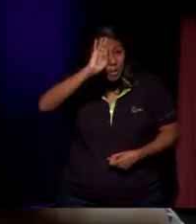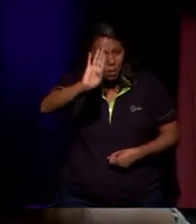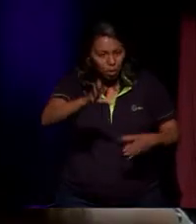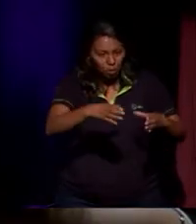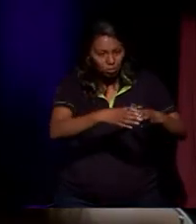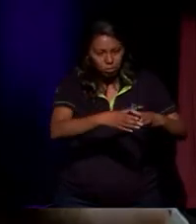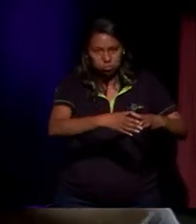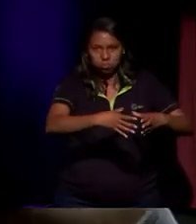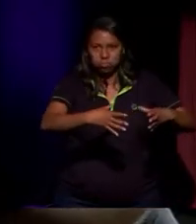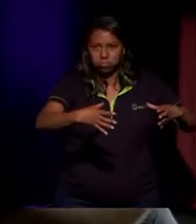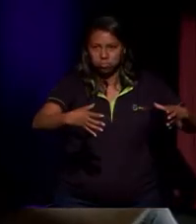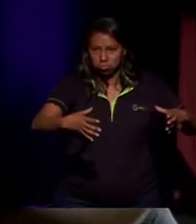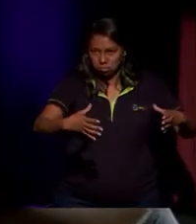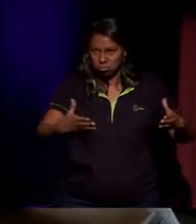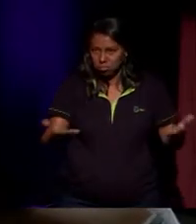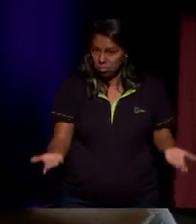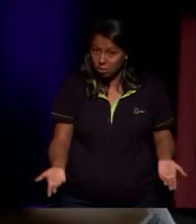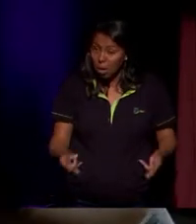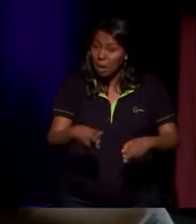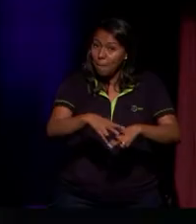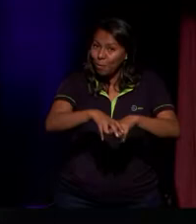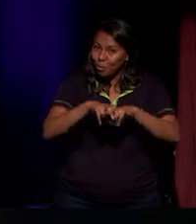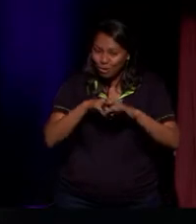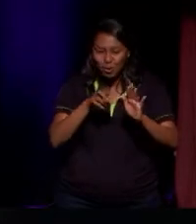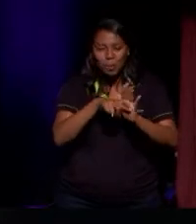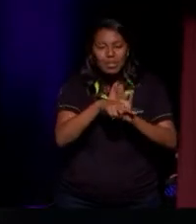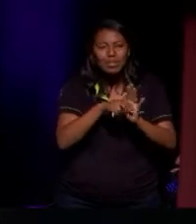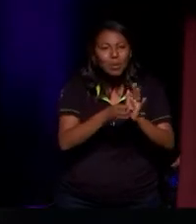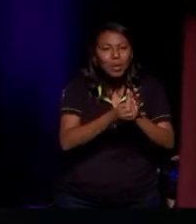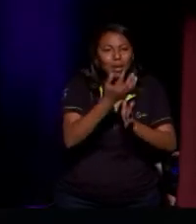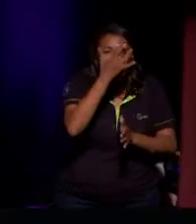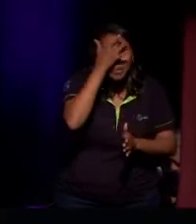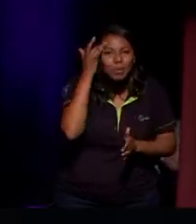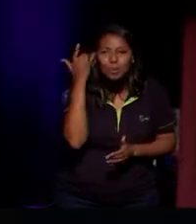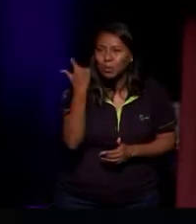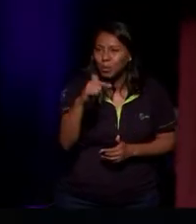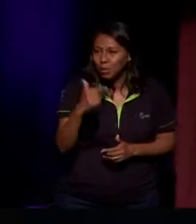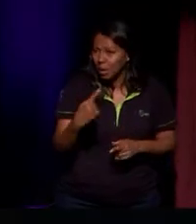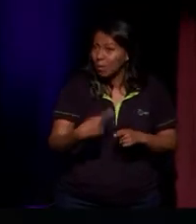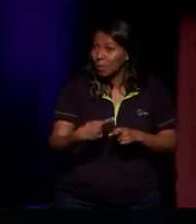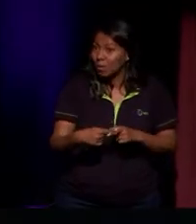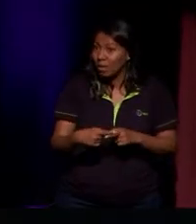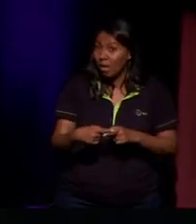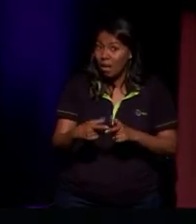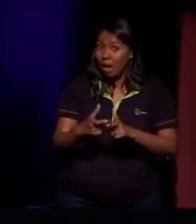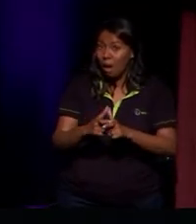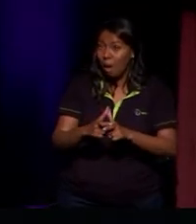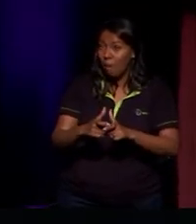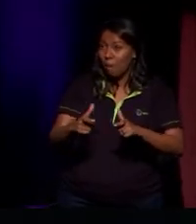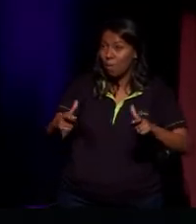that's why you do the census, because there was a significant increase of the Muslim population,